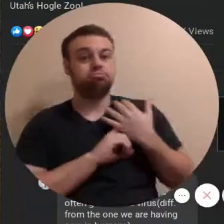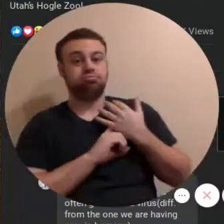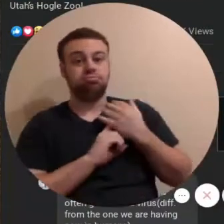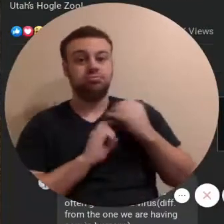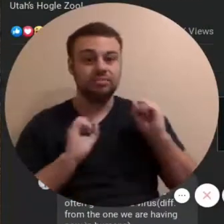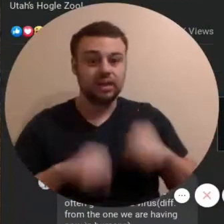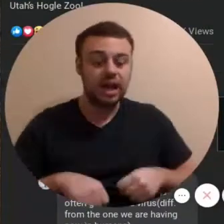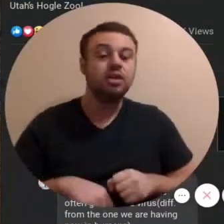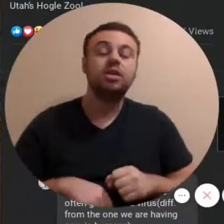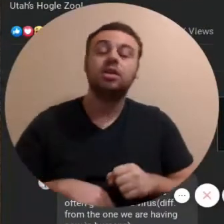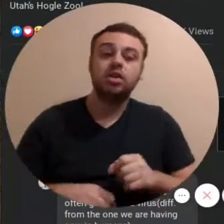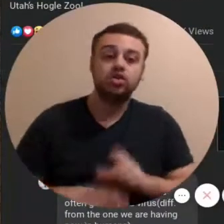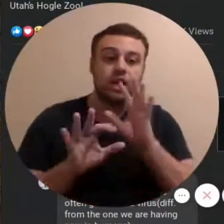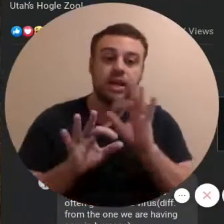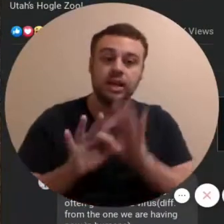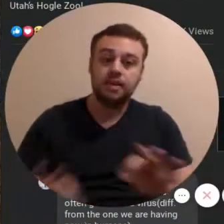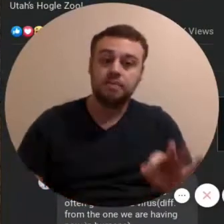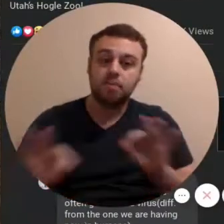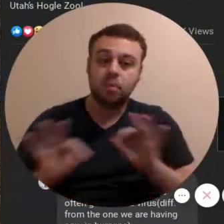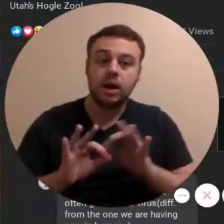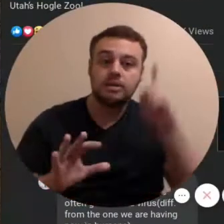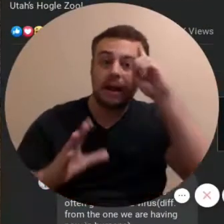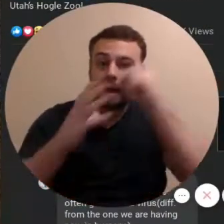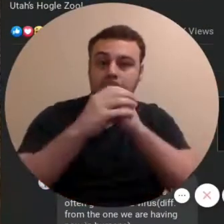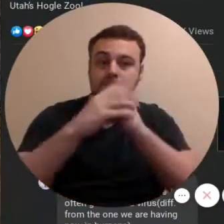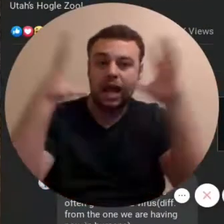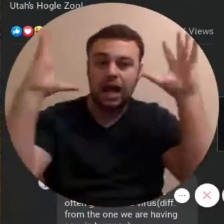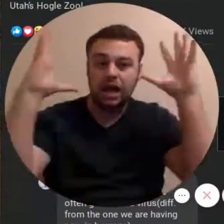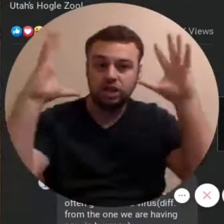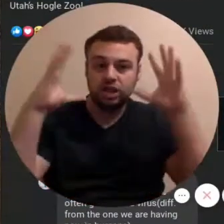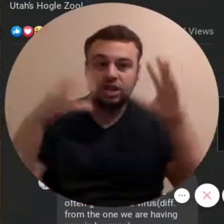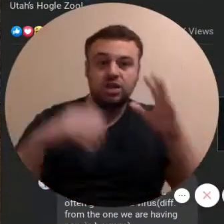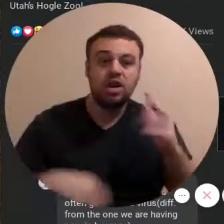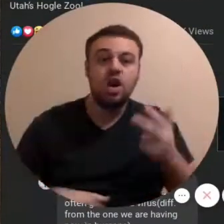So if you can imagine your family's car, and park three of them in a line- that's how